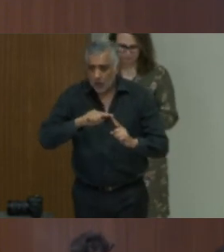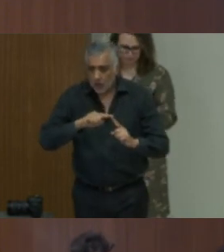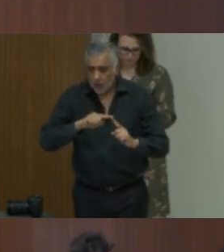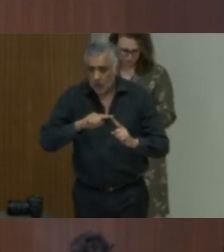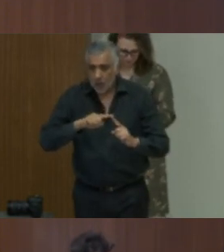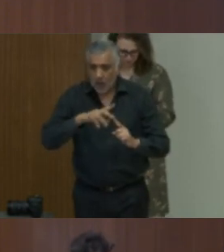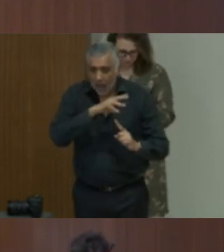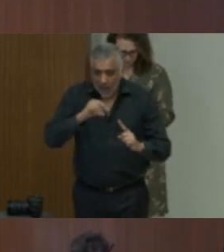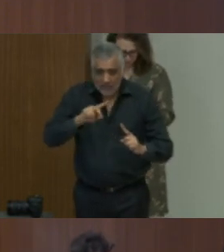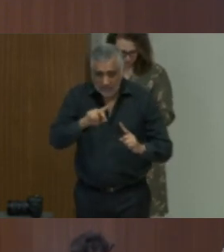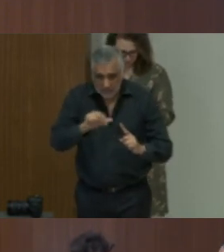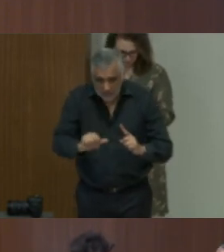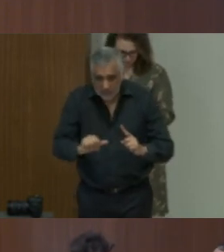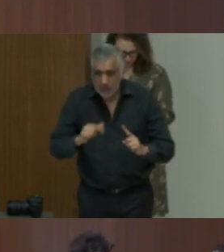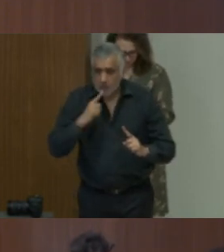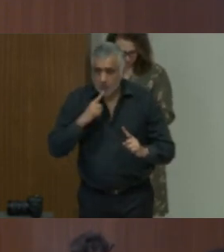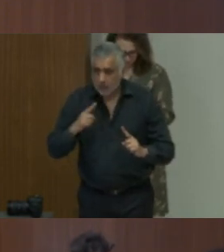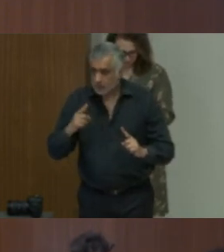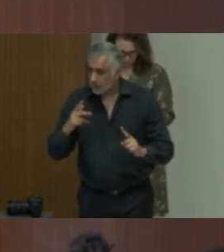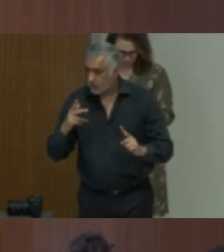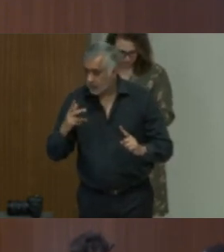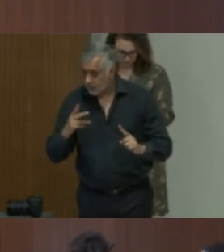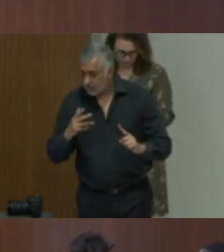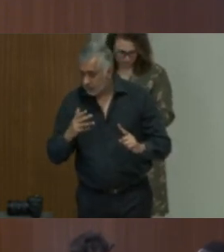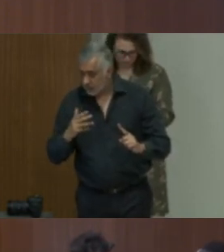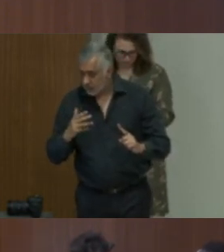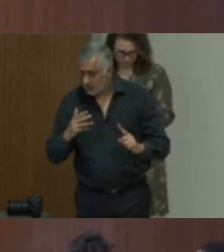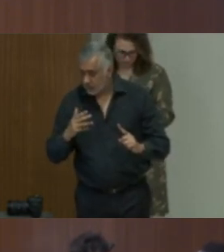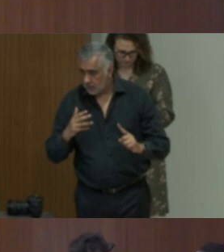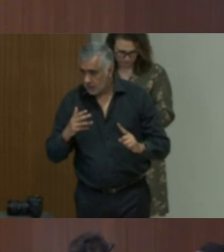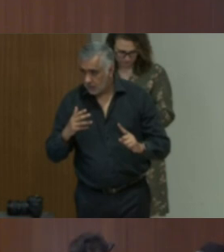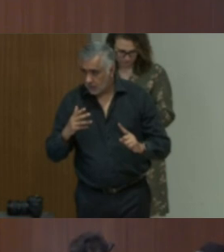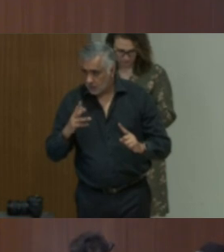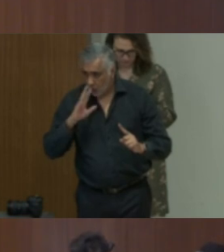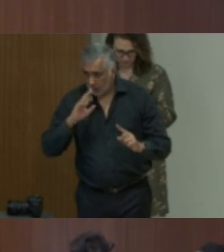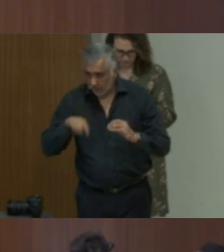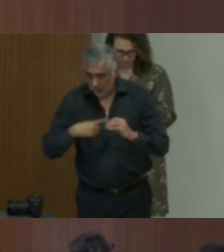we didn't hear the percentage of... Am I correct? The percentage of